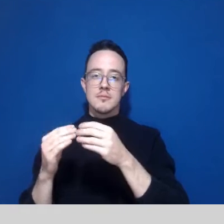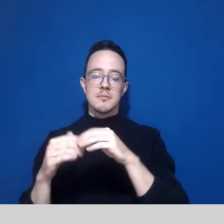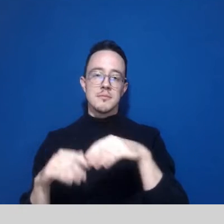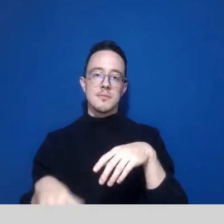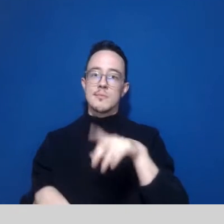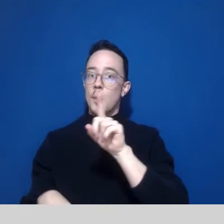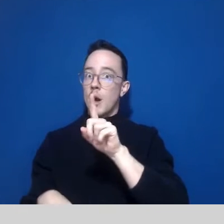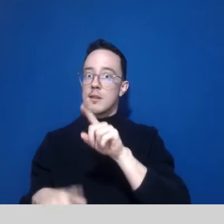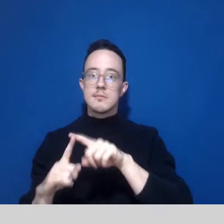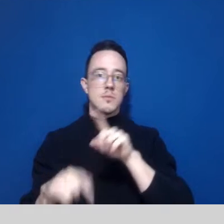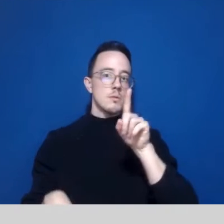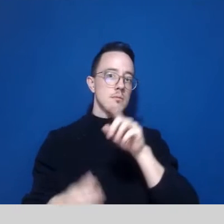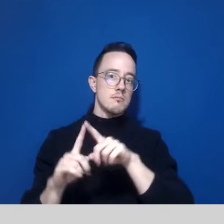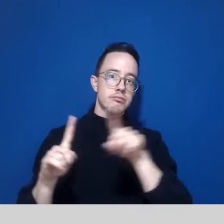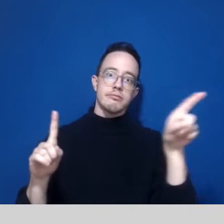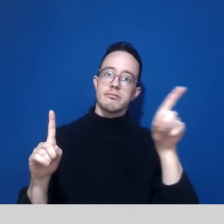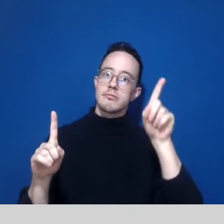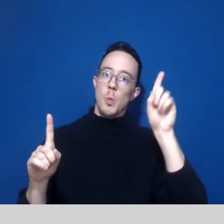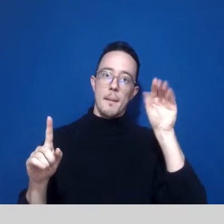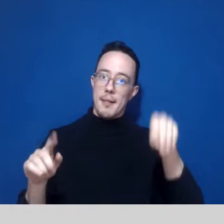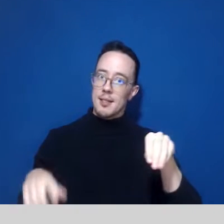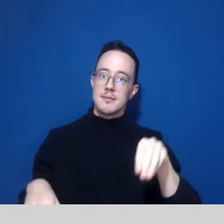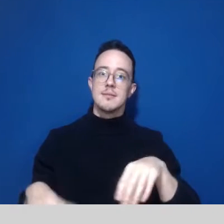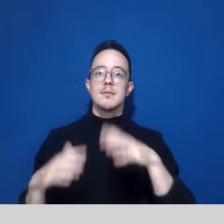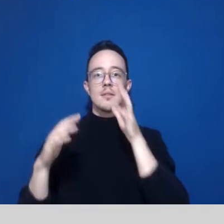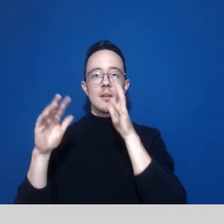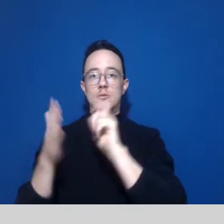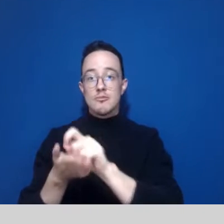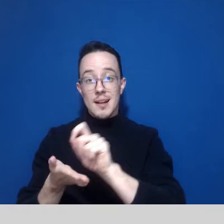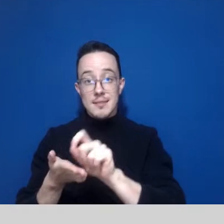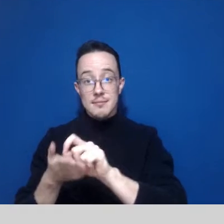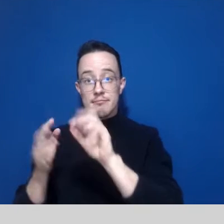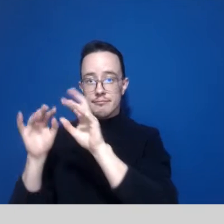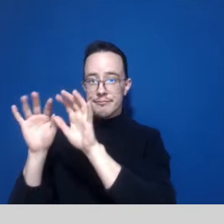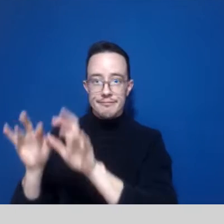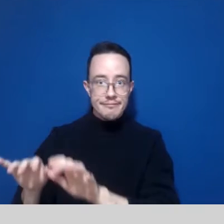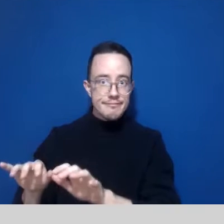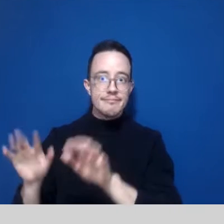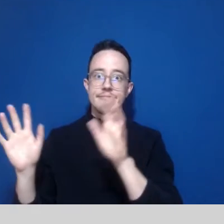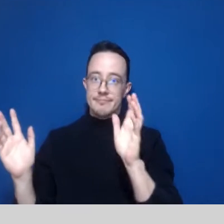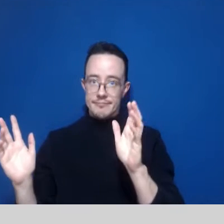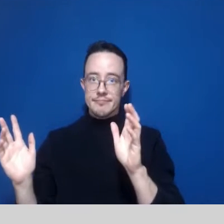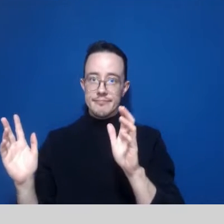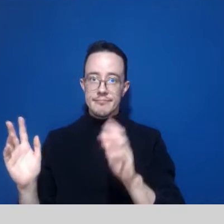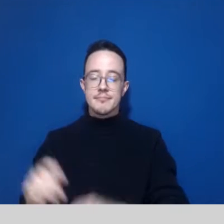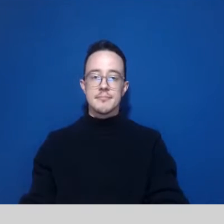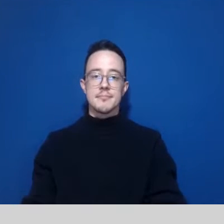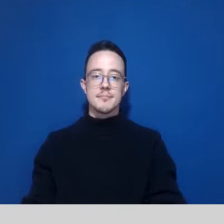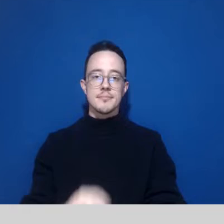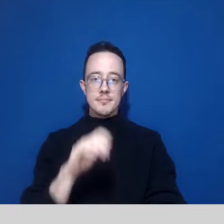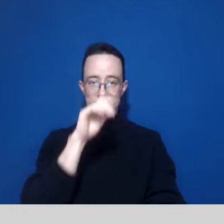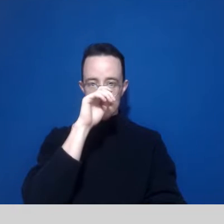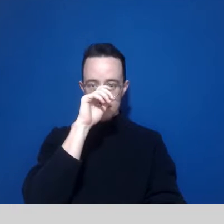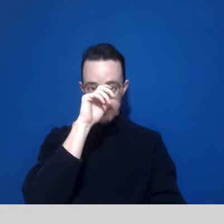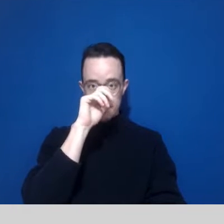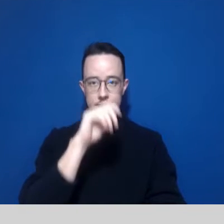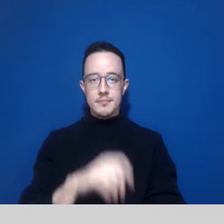about 1 million characters. So these other characteristics that we write, if we understand as characters,